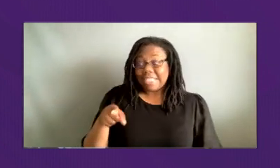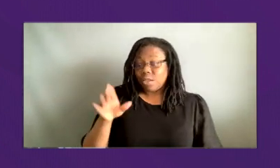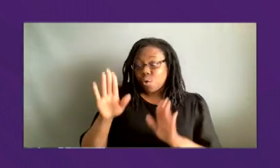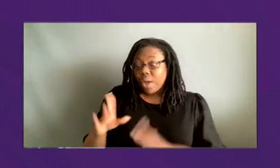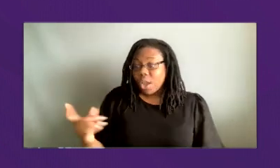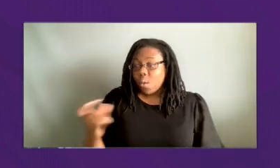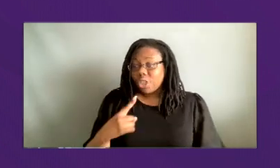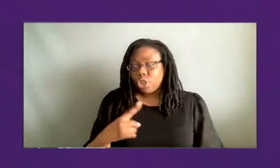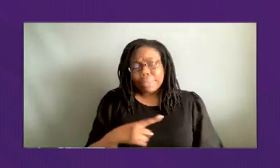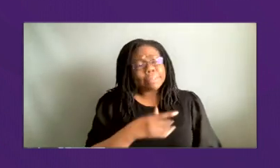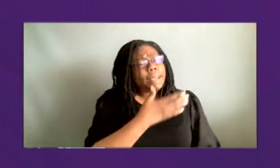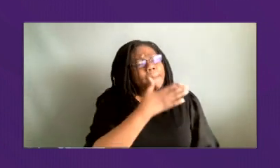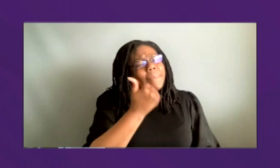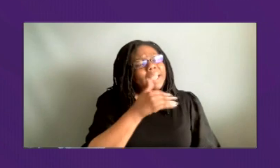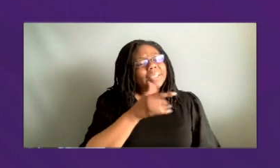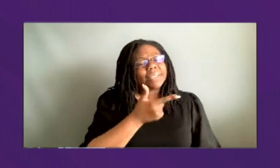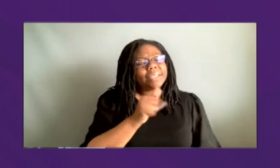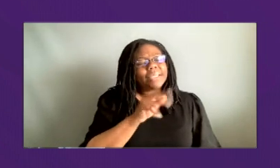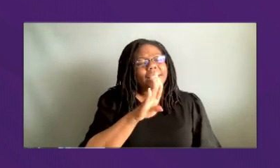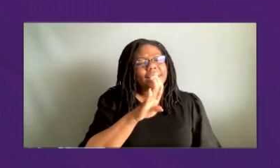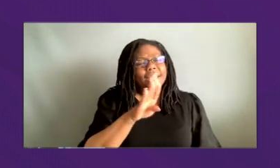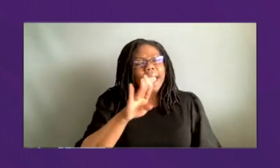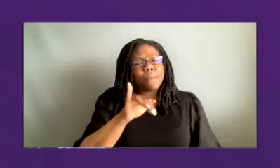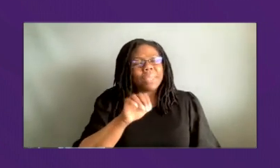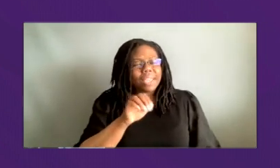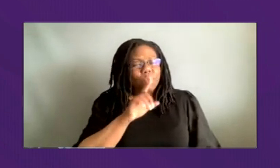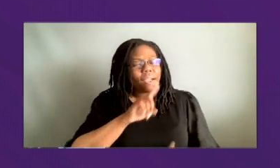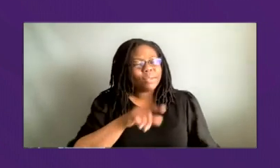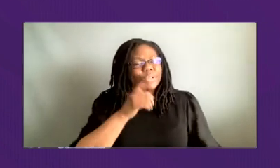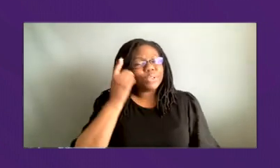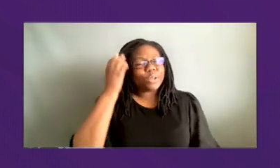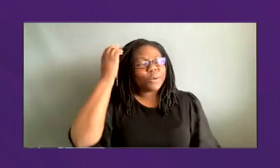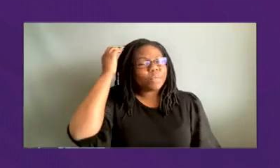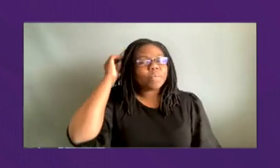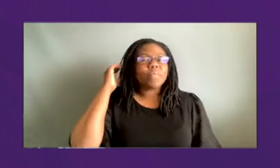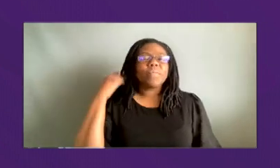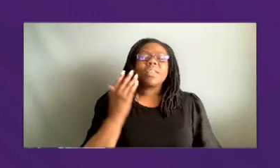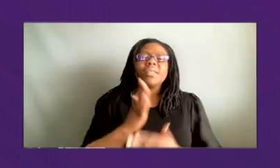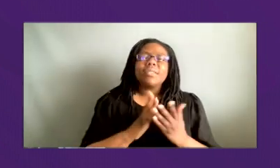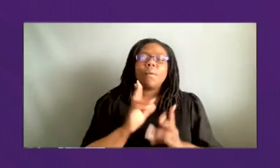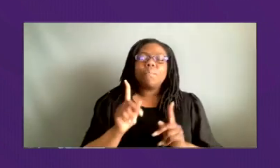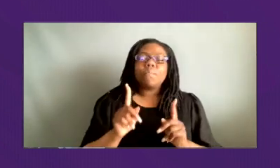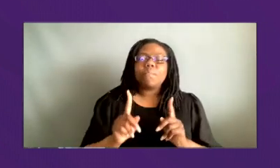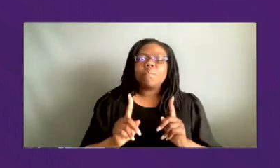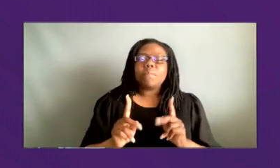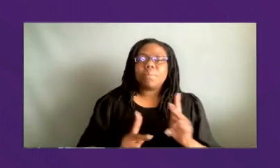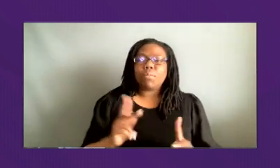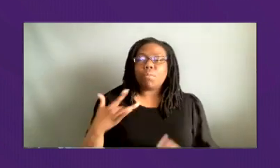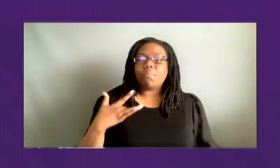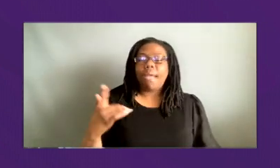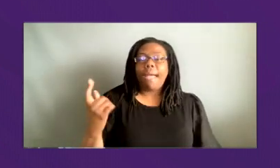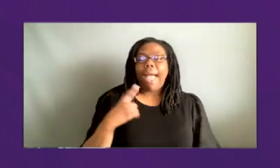So some folks were just asking this really basic question we get at the museum a lot, which is what